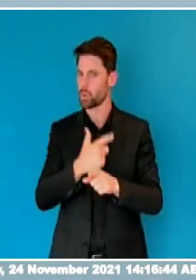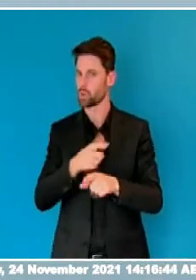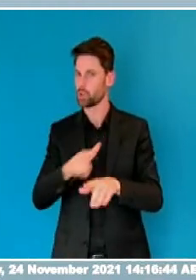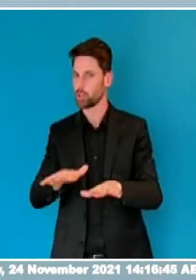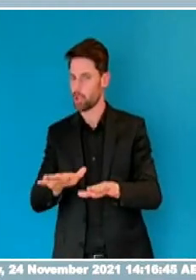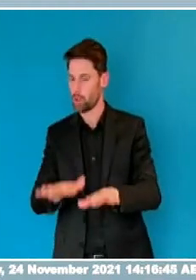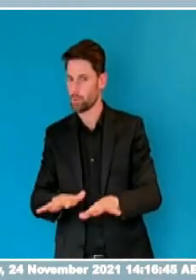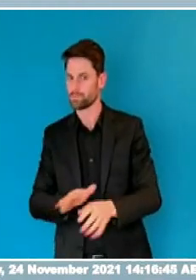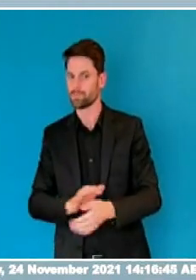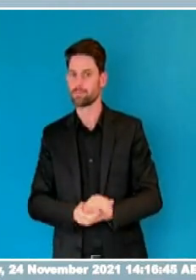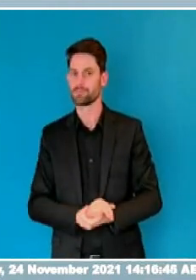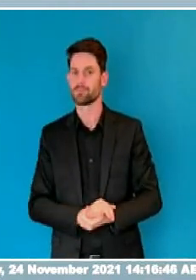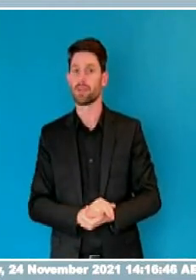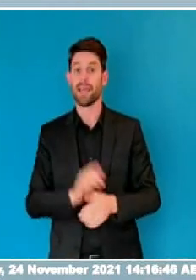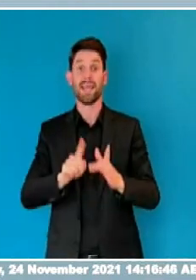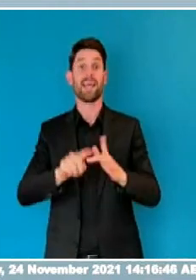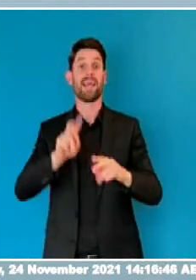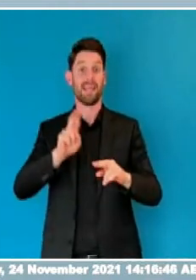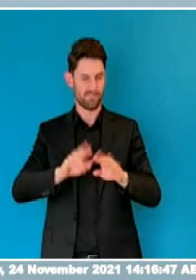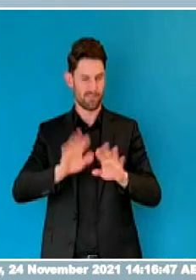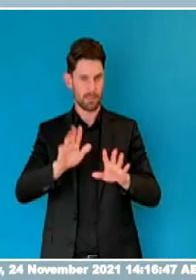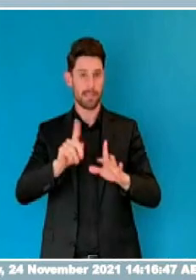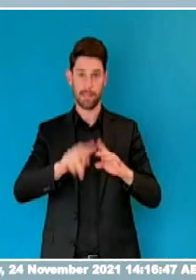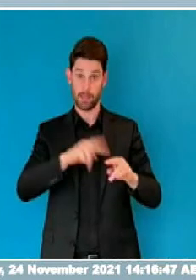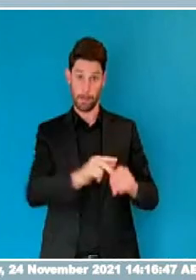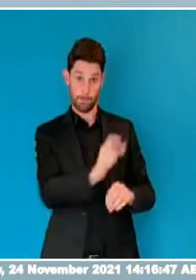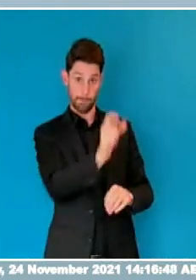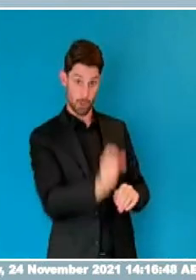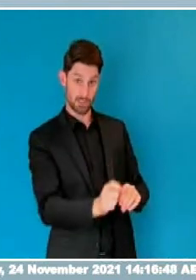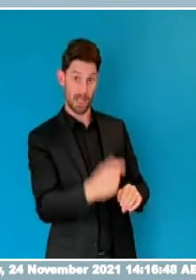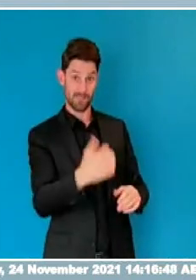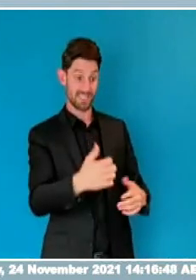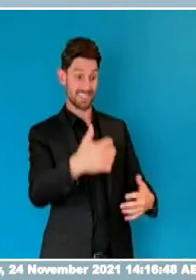it's when there is an injury that there is an issue around premium, for instance.